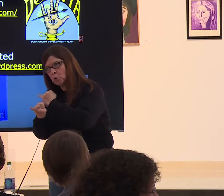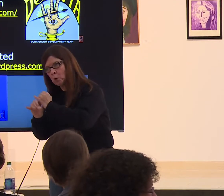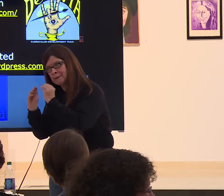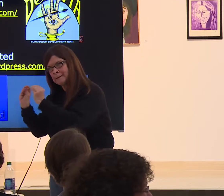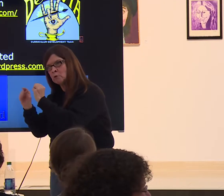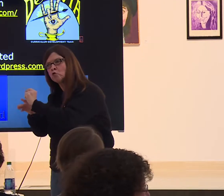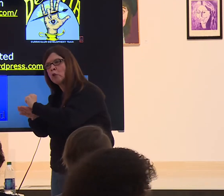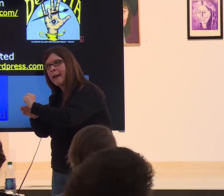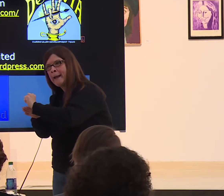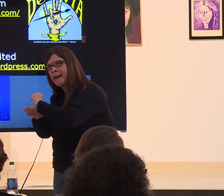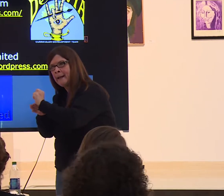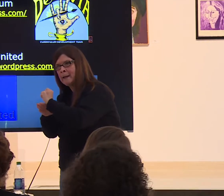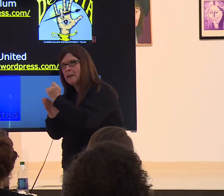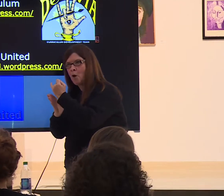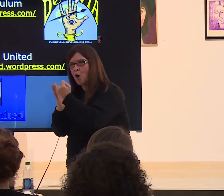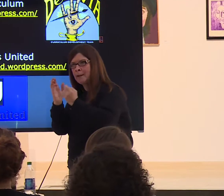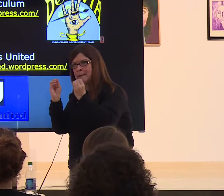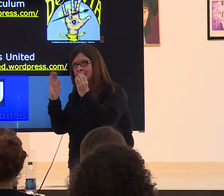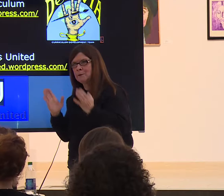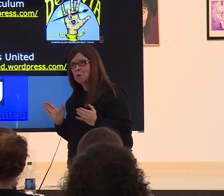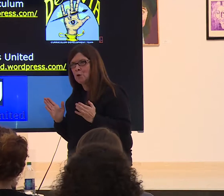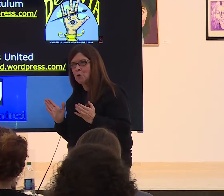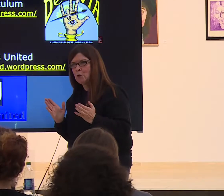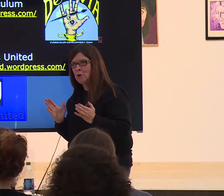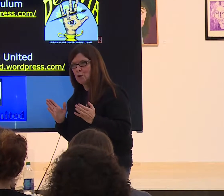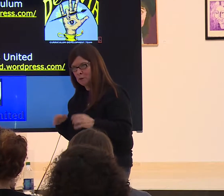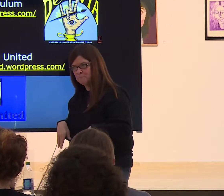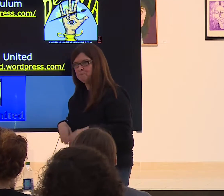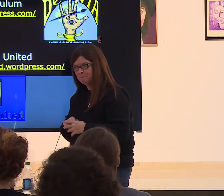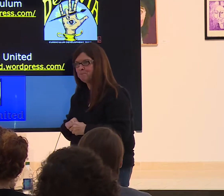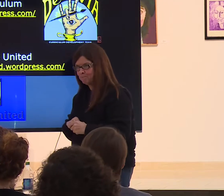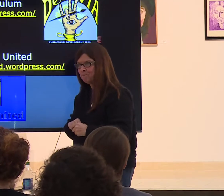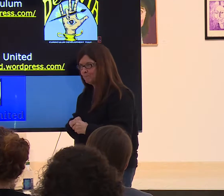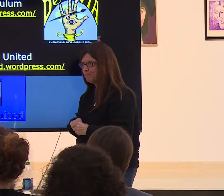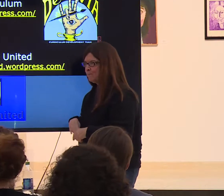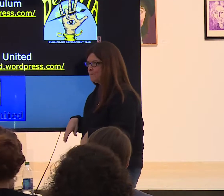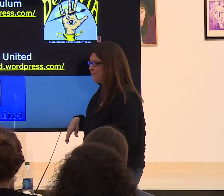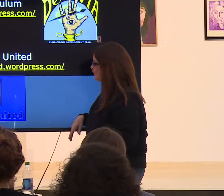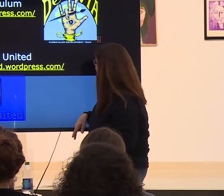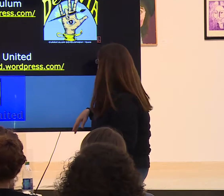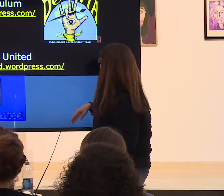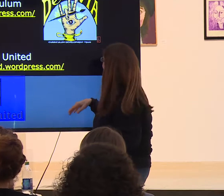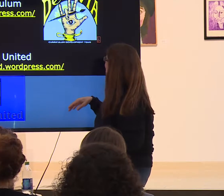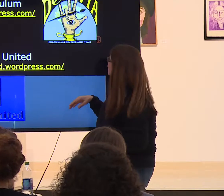We go to deaf schools, we teach about De'VIA and various artists, so the lamp is indicating